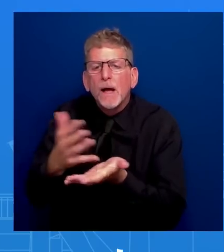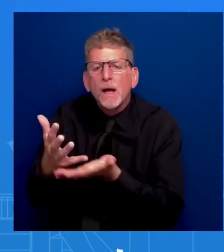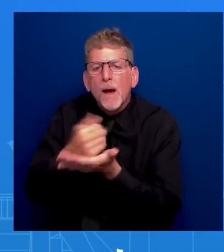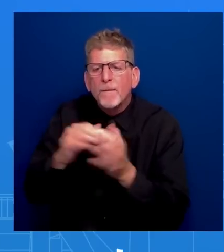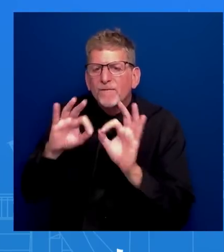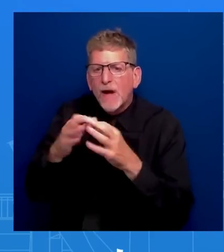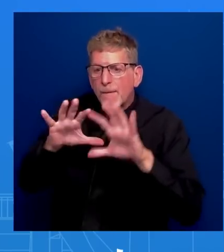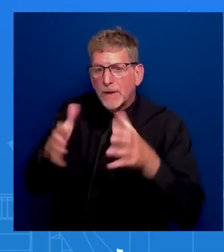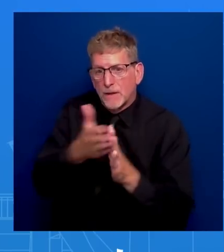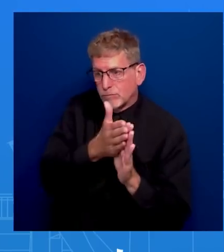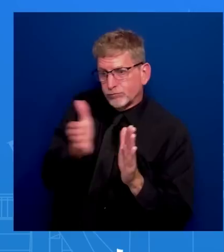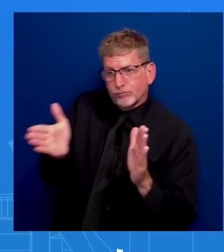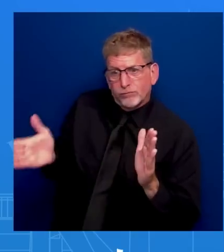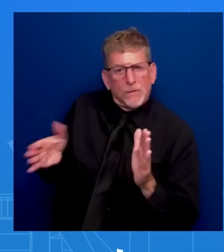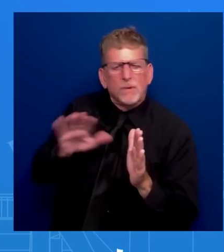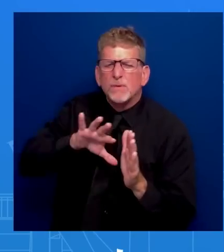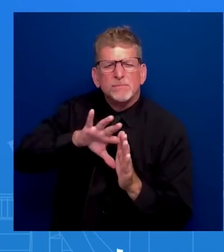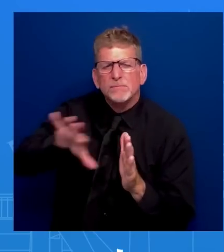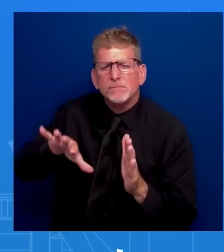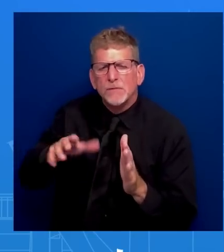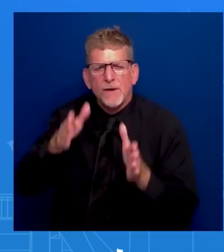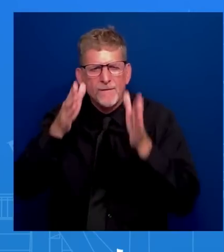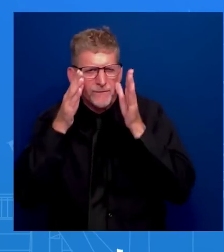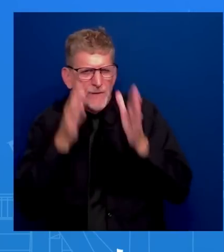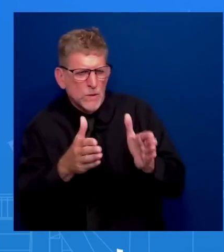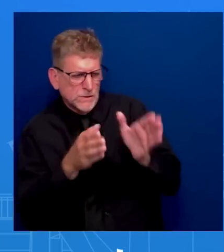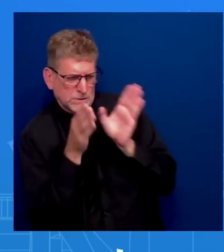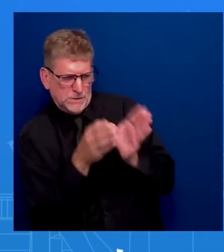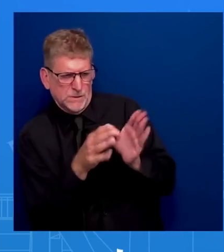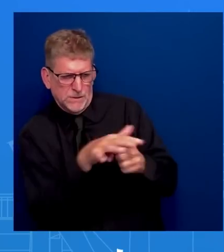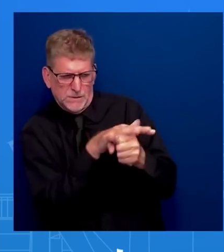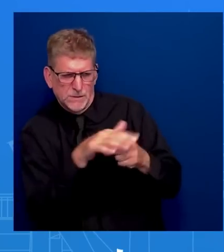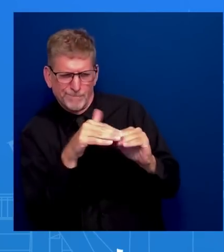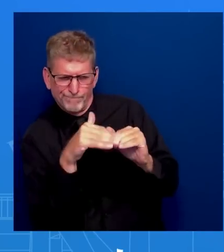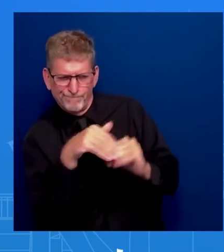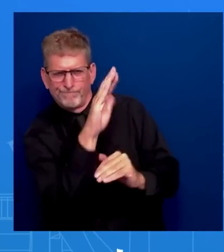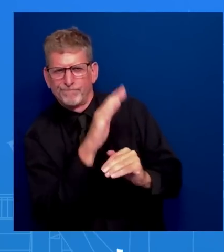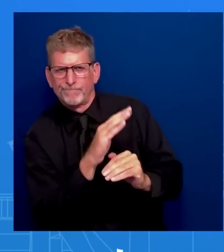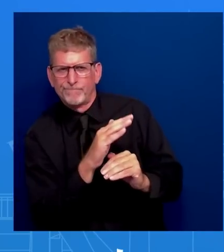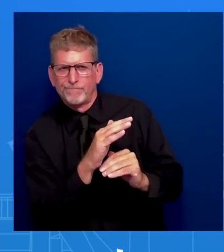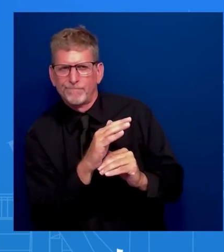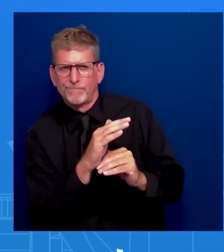is designed around… Treasury['s] directive that audit rates will not rise relative